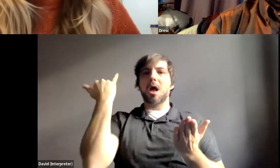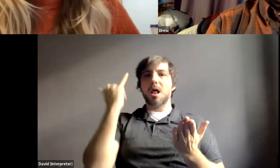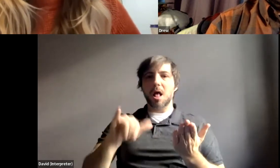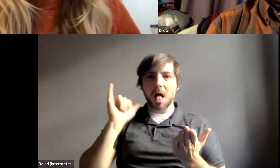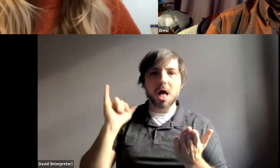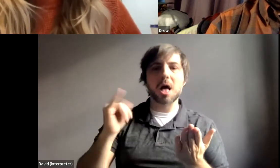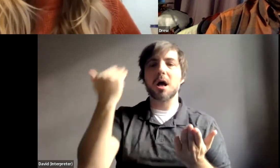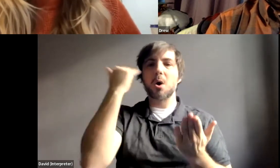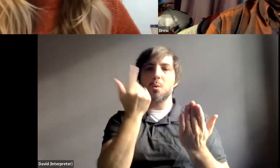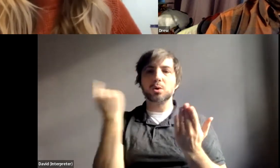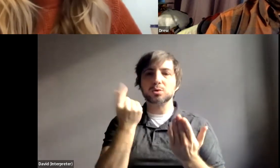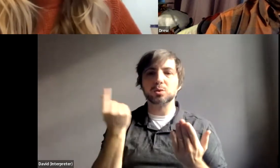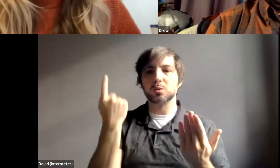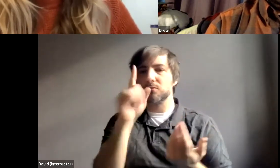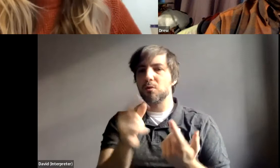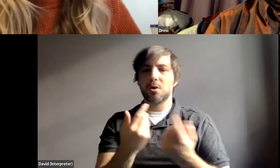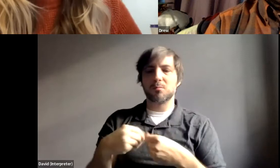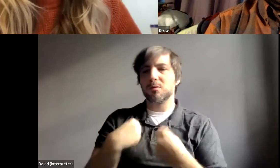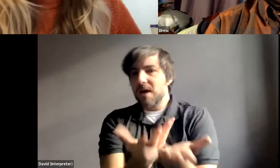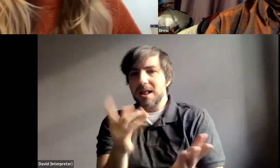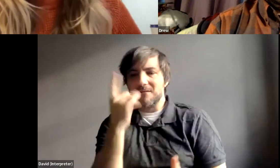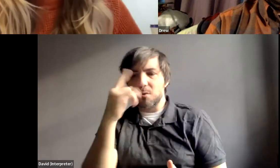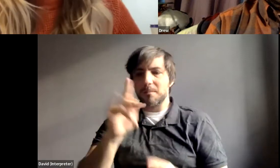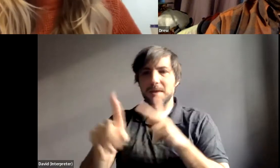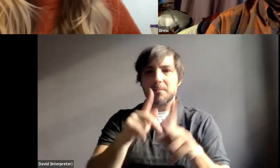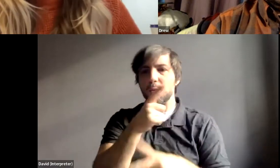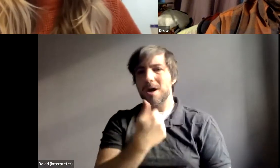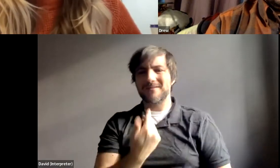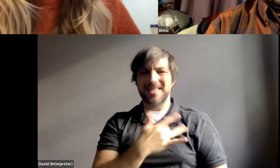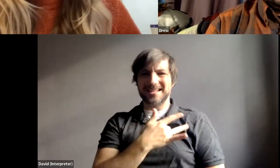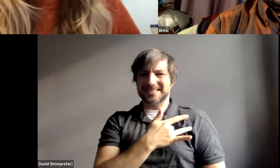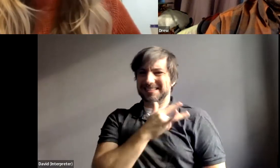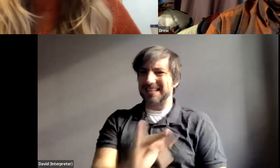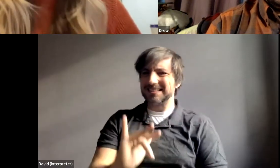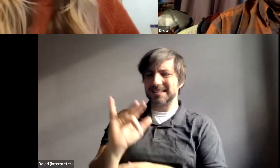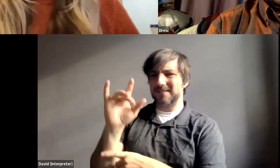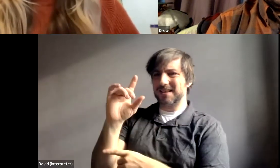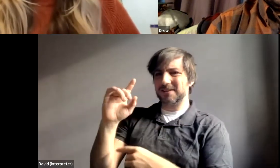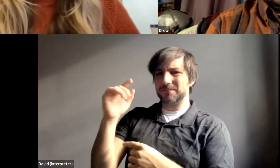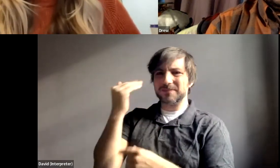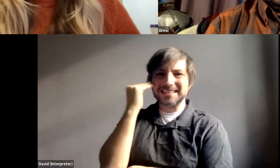having an issue, sensory process ing issue at our facilities. We also